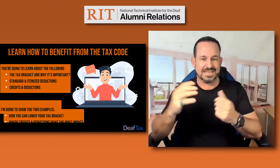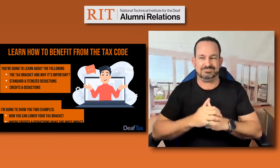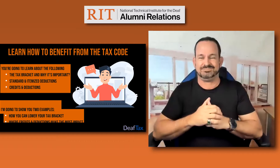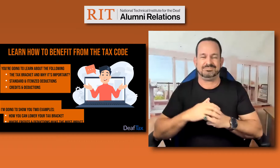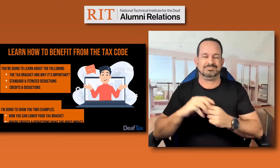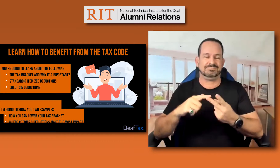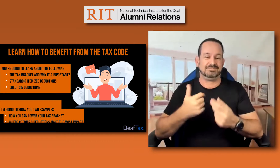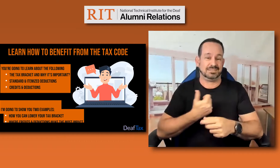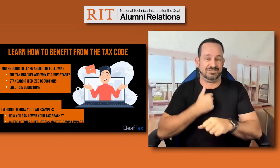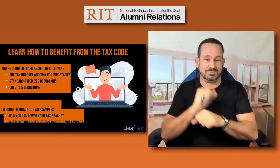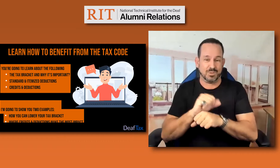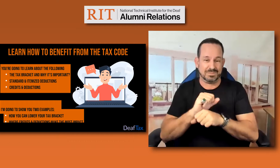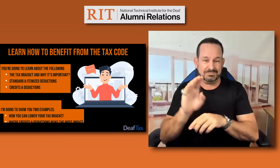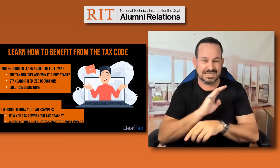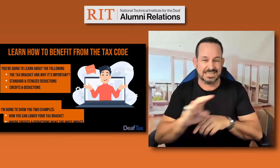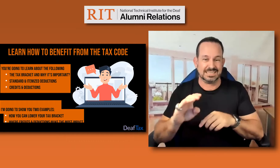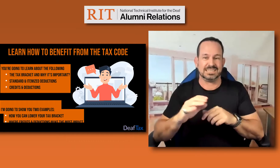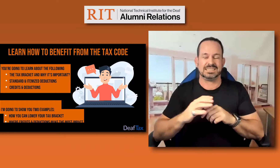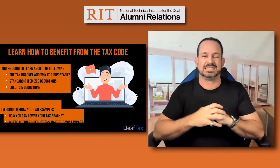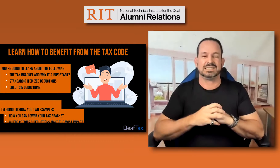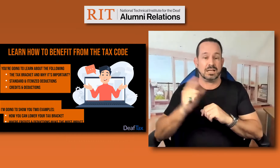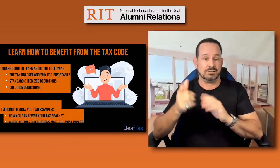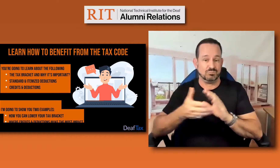and that's the same with property and finances.